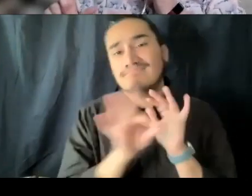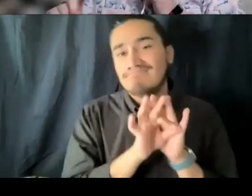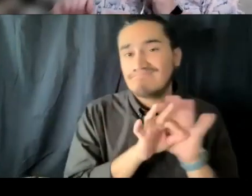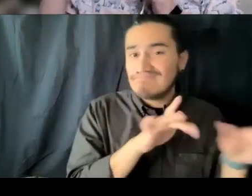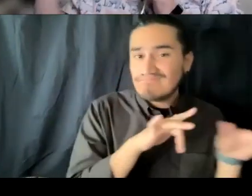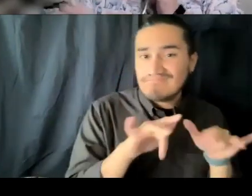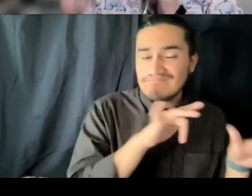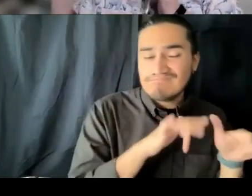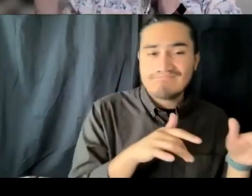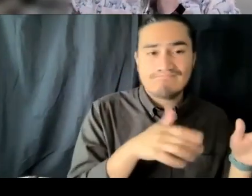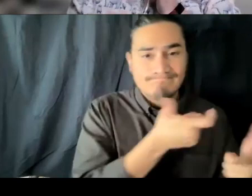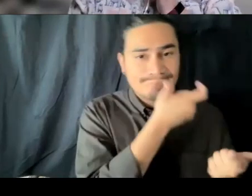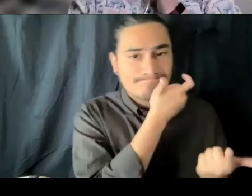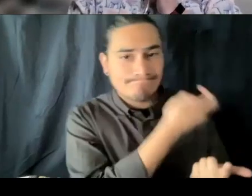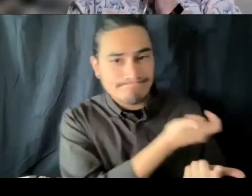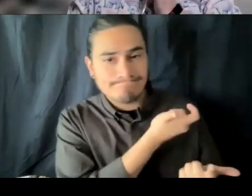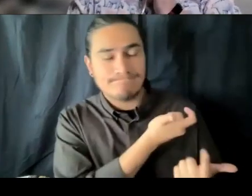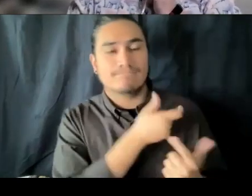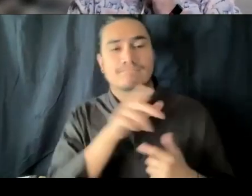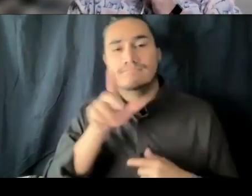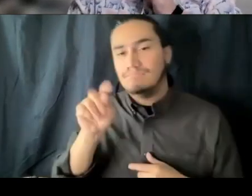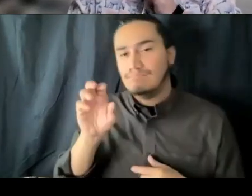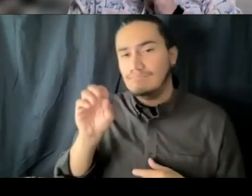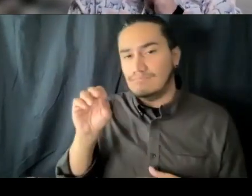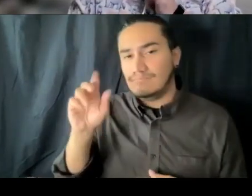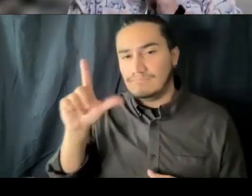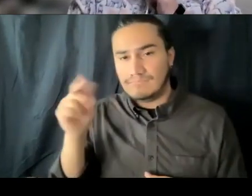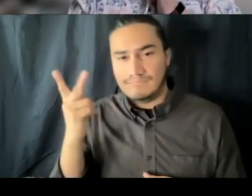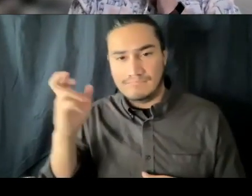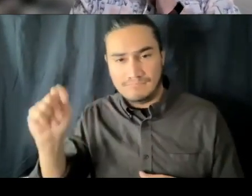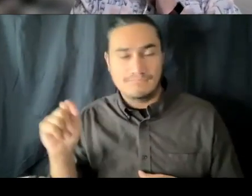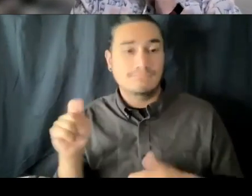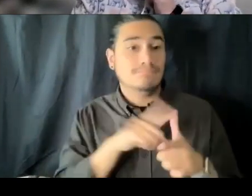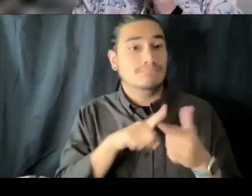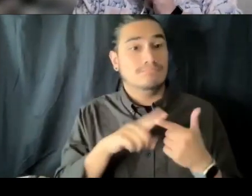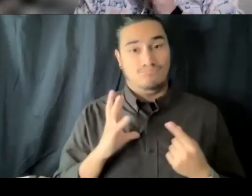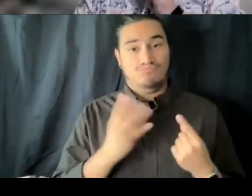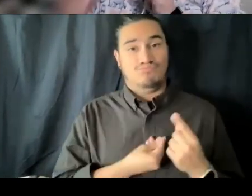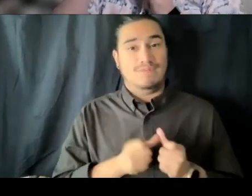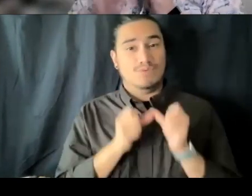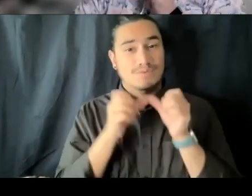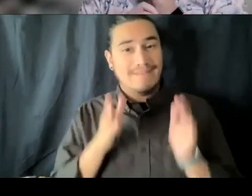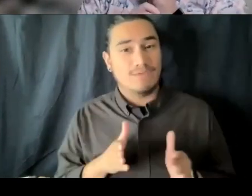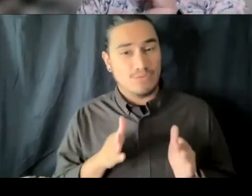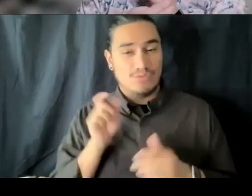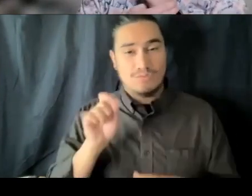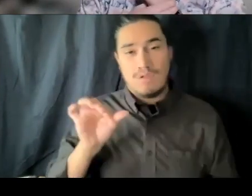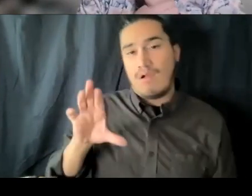written documents, toolkits, things like that. And then trans-survivors.com is is a blog.